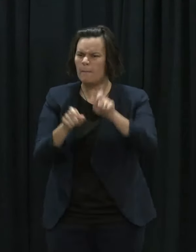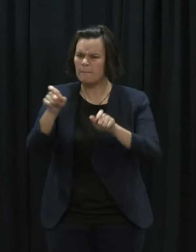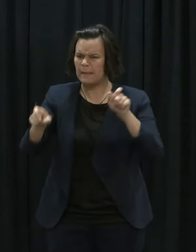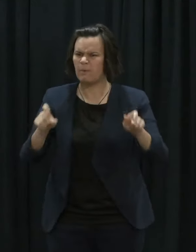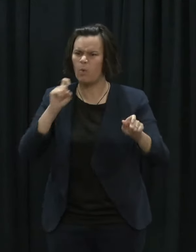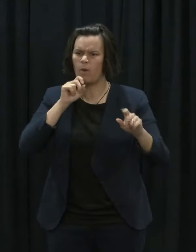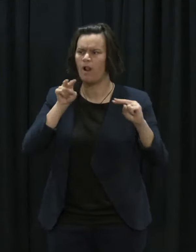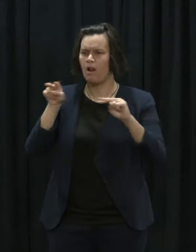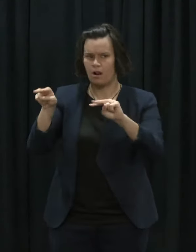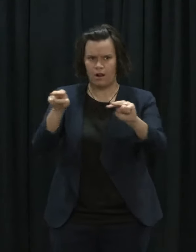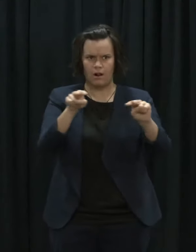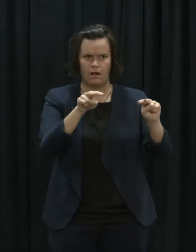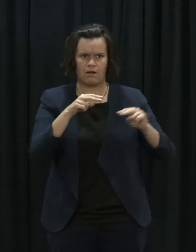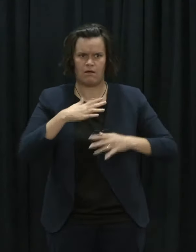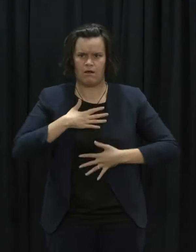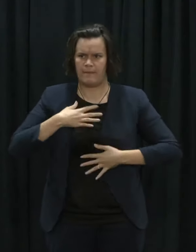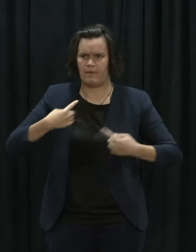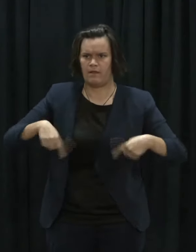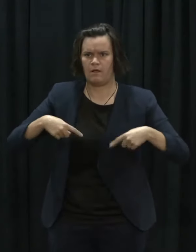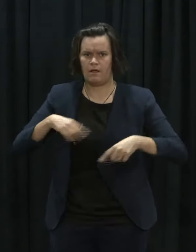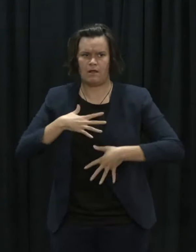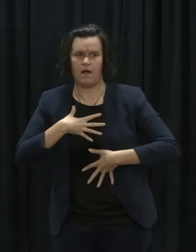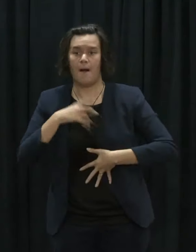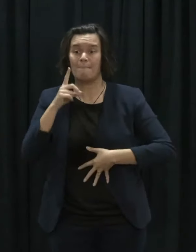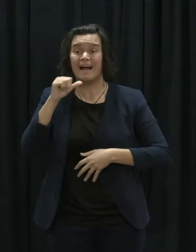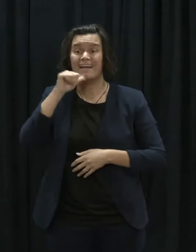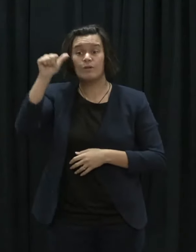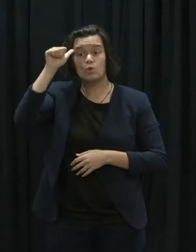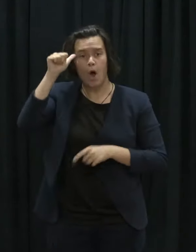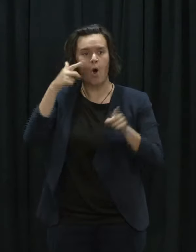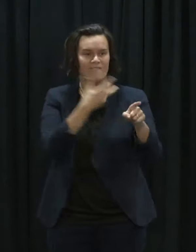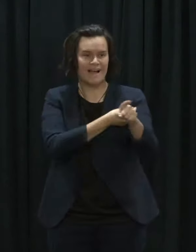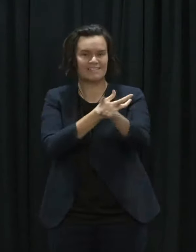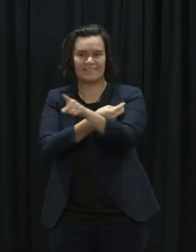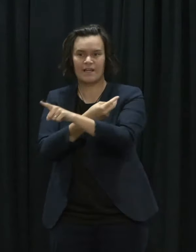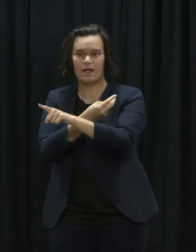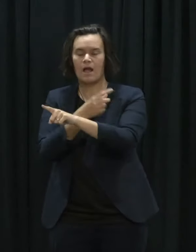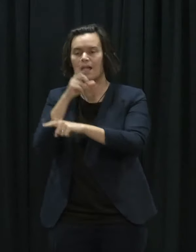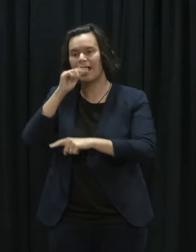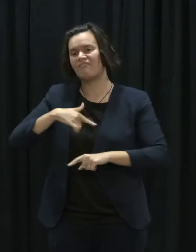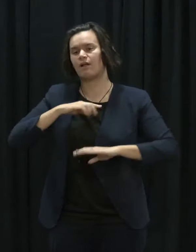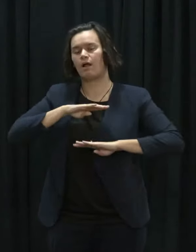important that we continue to maintain confidence as we transition. I know a number of people will appreciate knowing they are